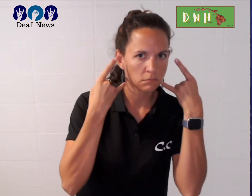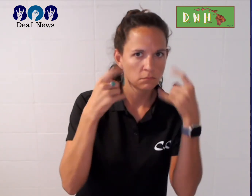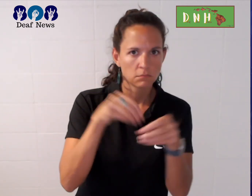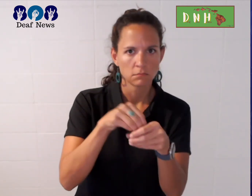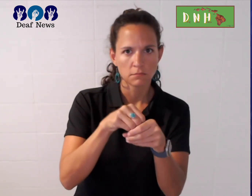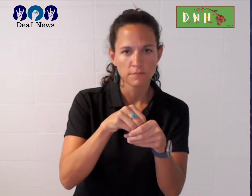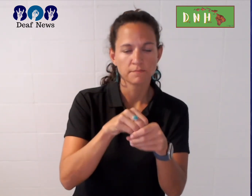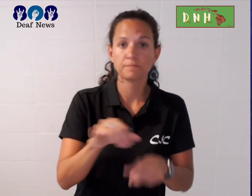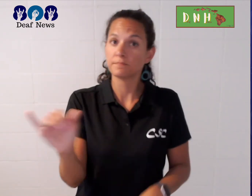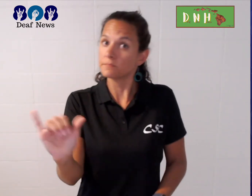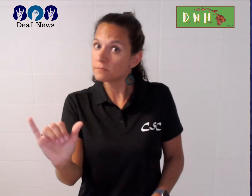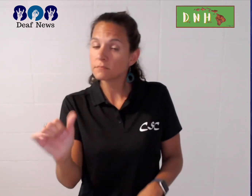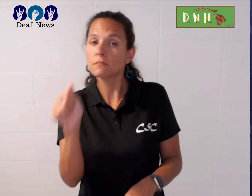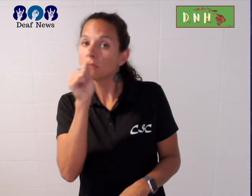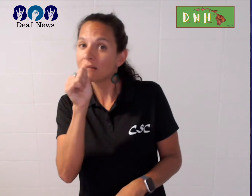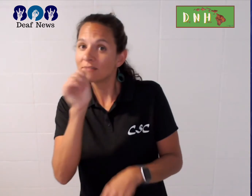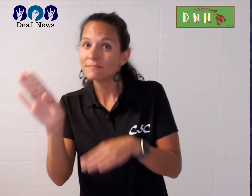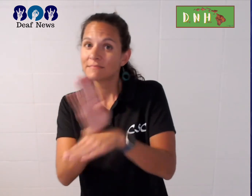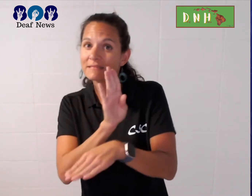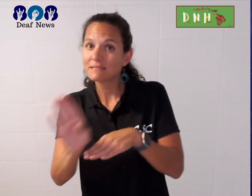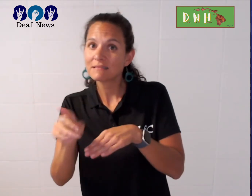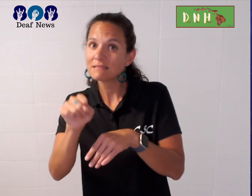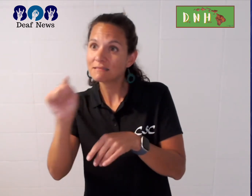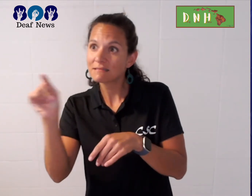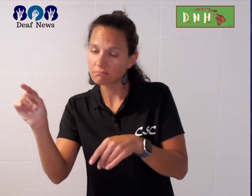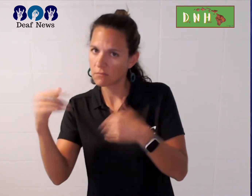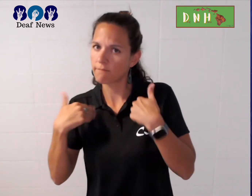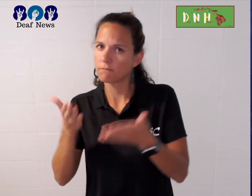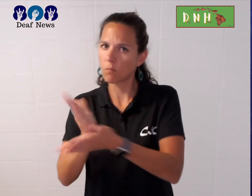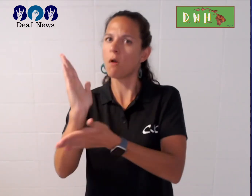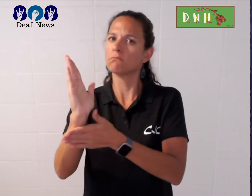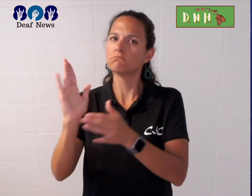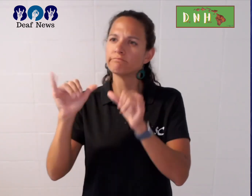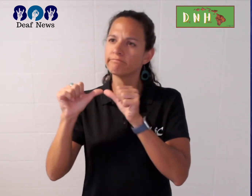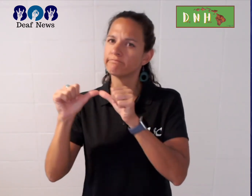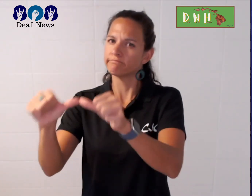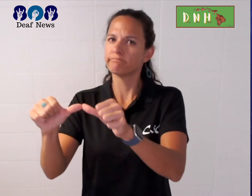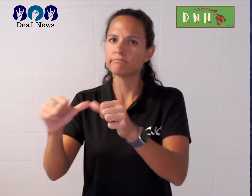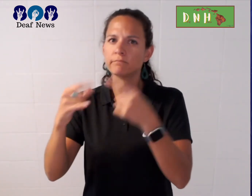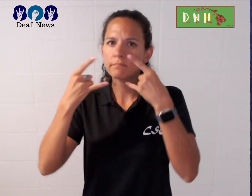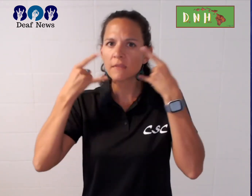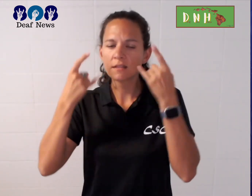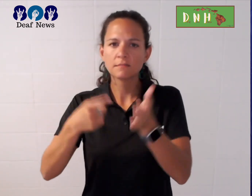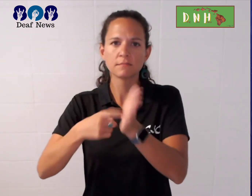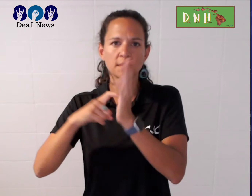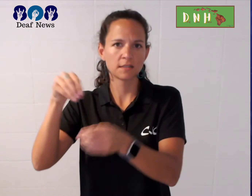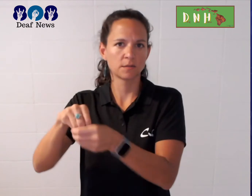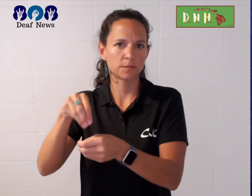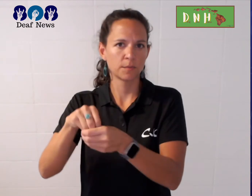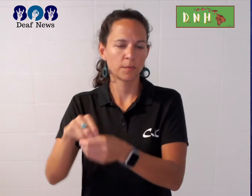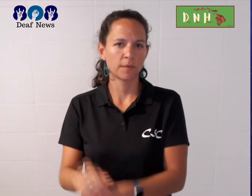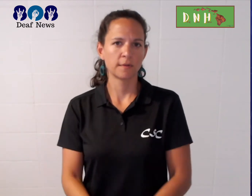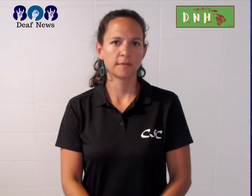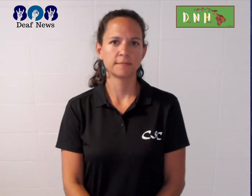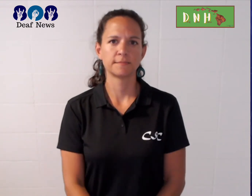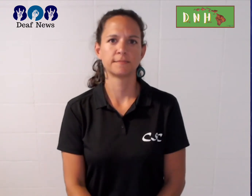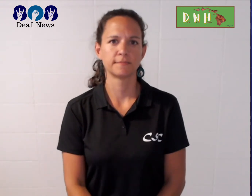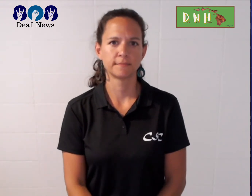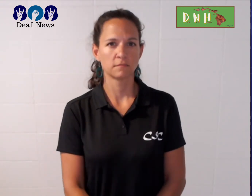However, private businesses are also within their right to require masks indoors.